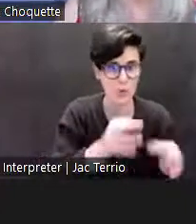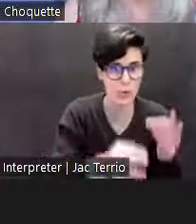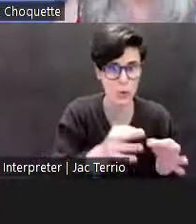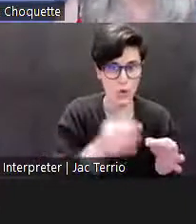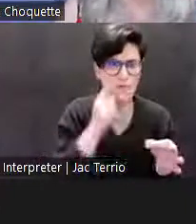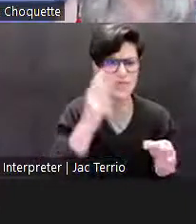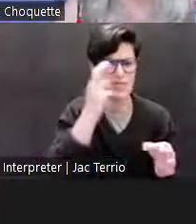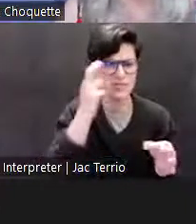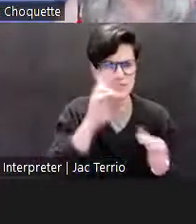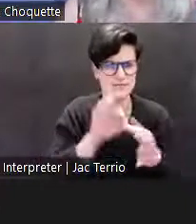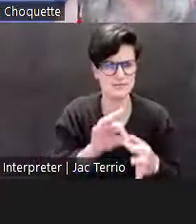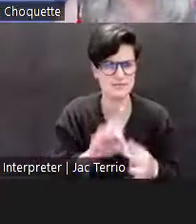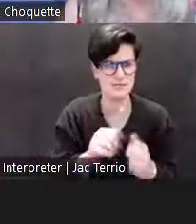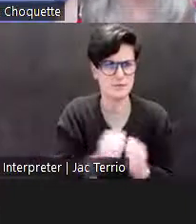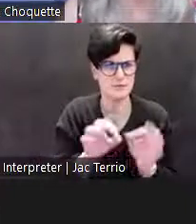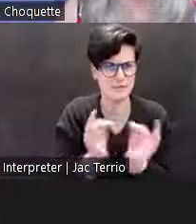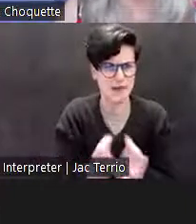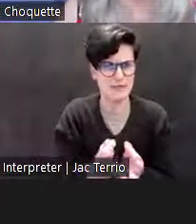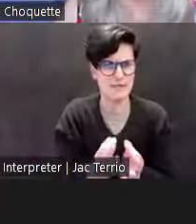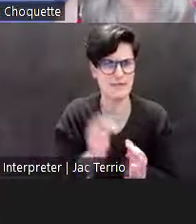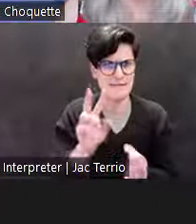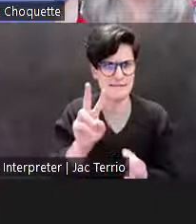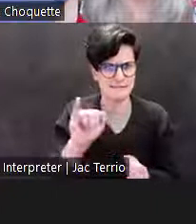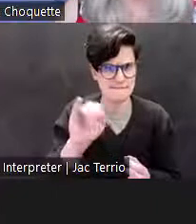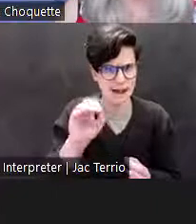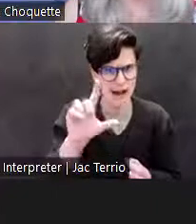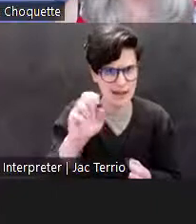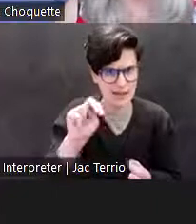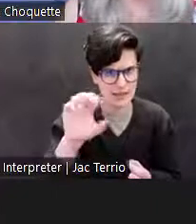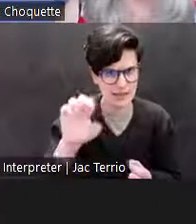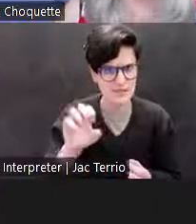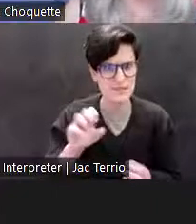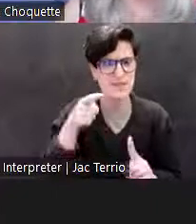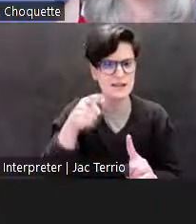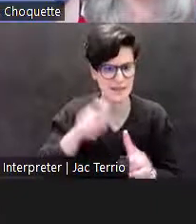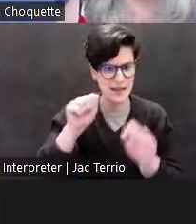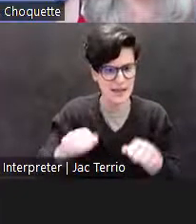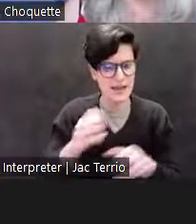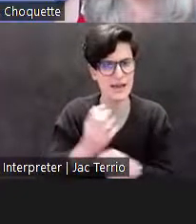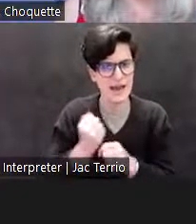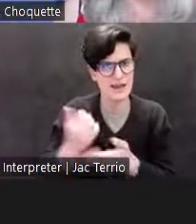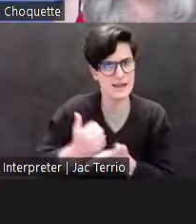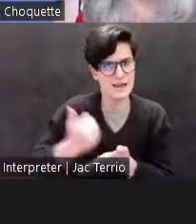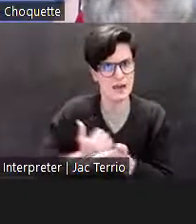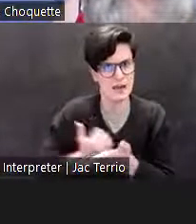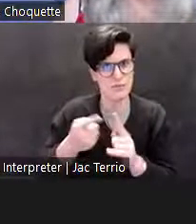15:46:16 receive income replacement from Ct. pay leave if they need that time.